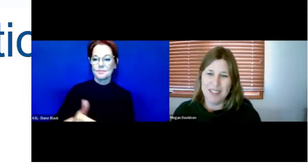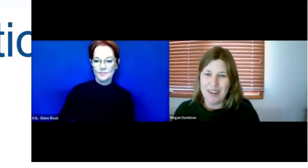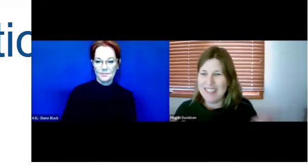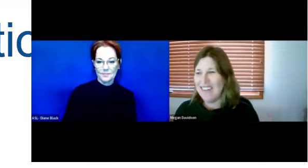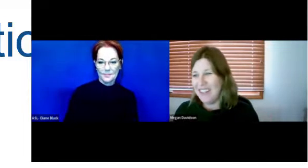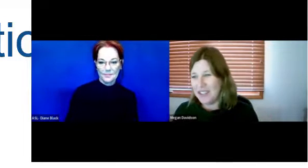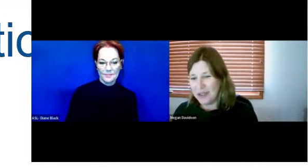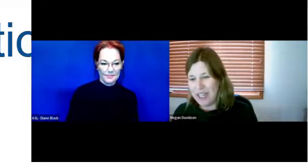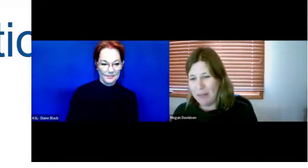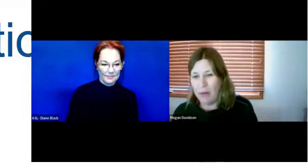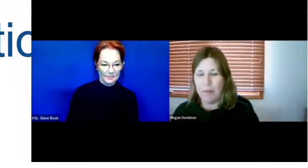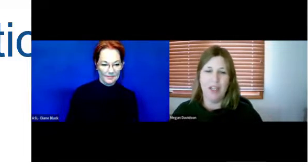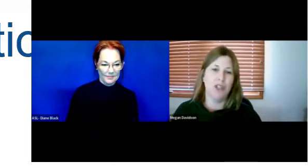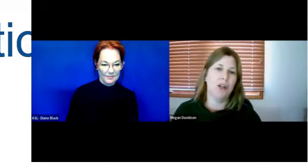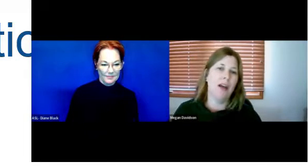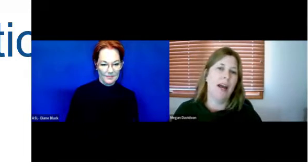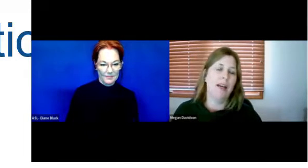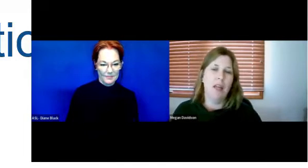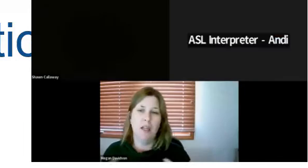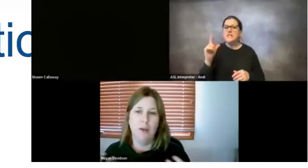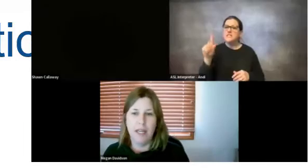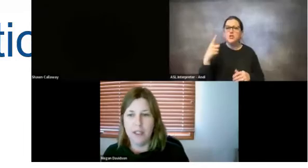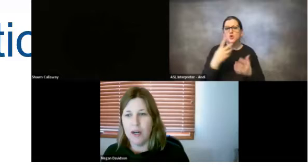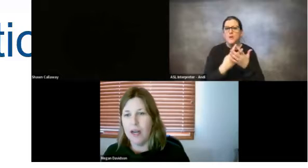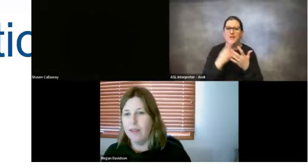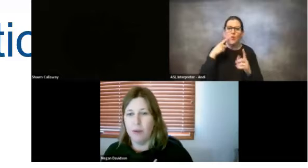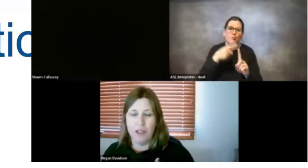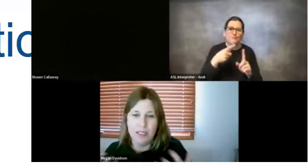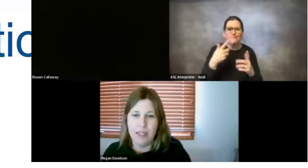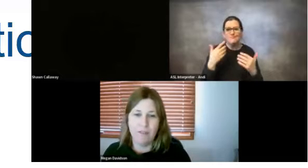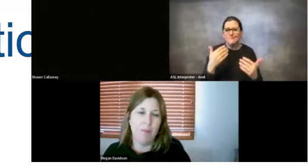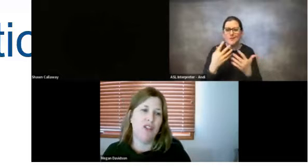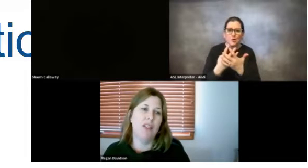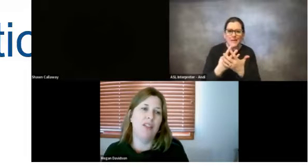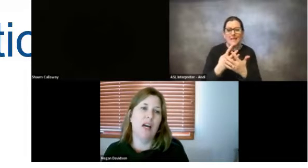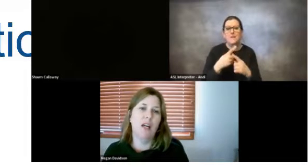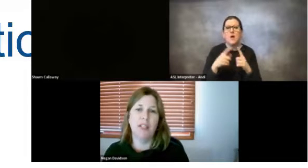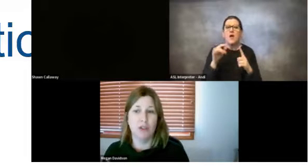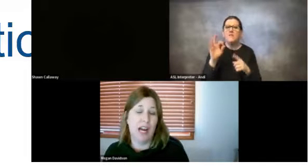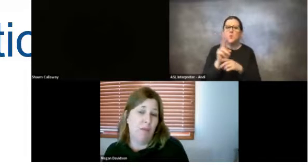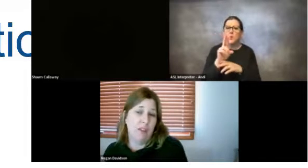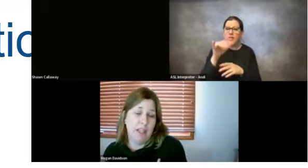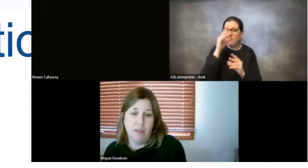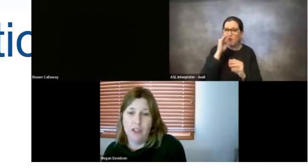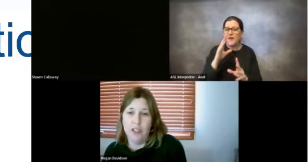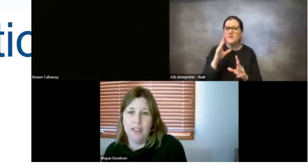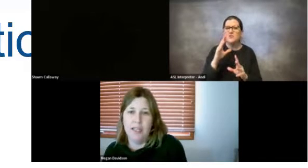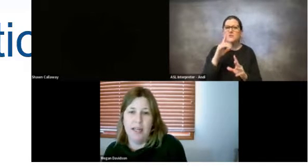not just about screening to screen, we want to make sure that you know, data track that we're using that information to not only drive the interventions